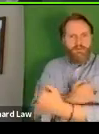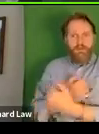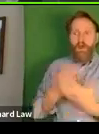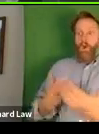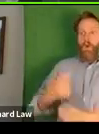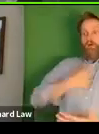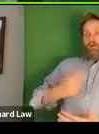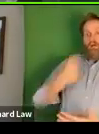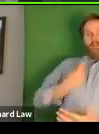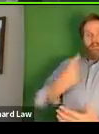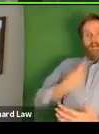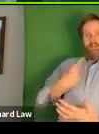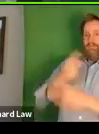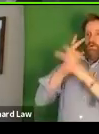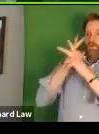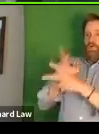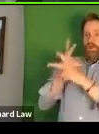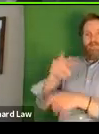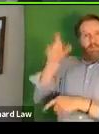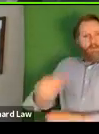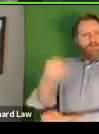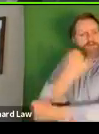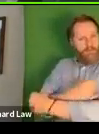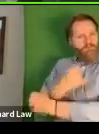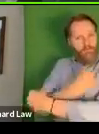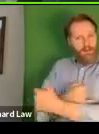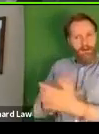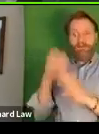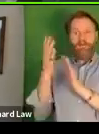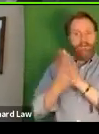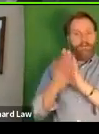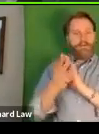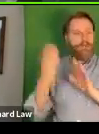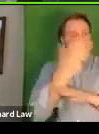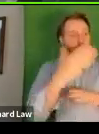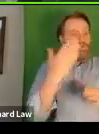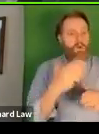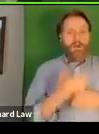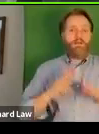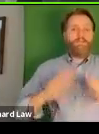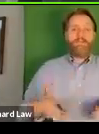group and it also gives somebody the right effectively to remove themselves